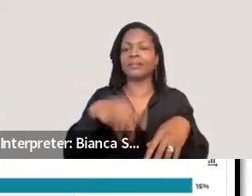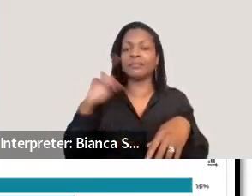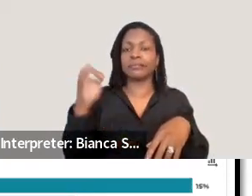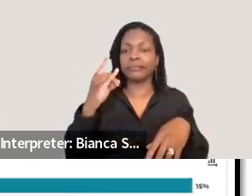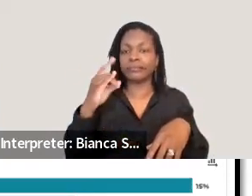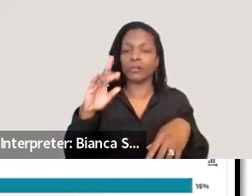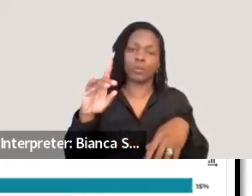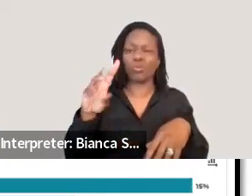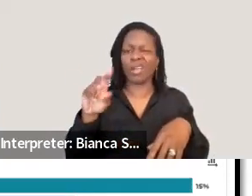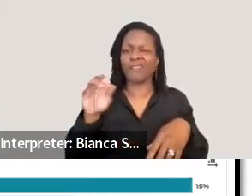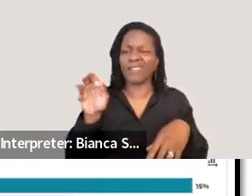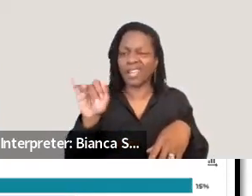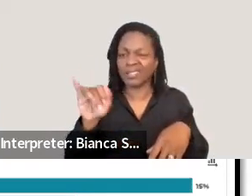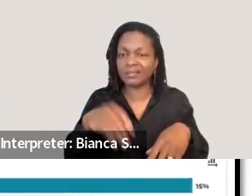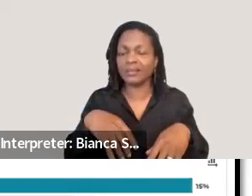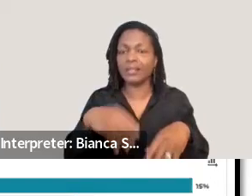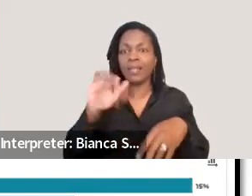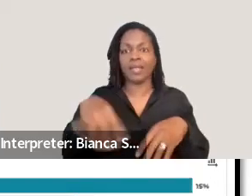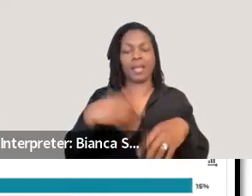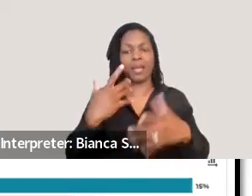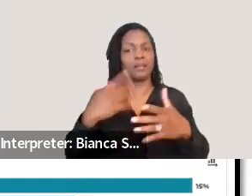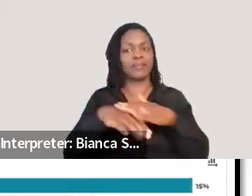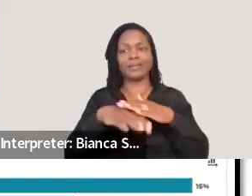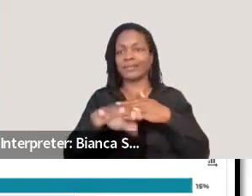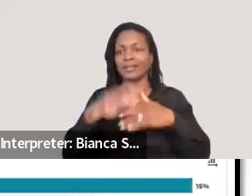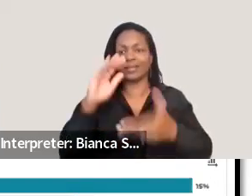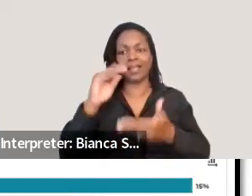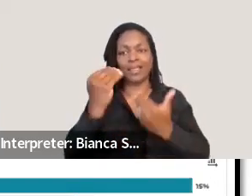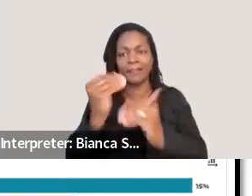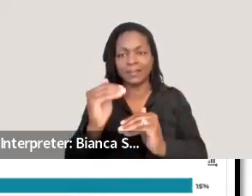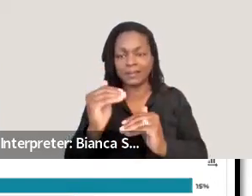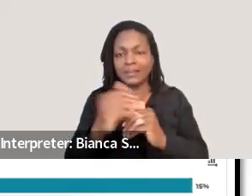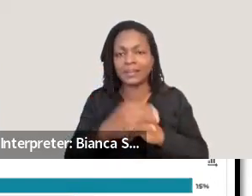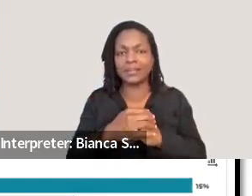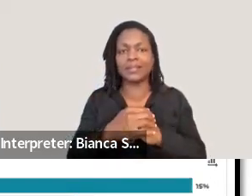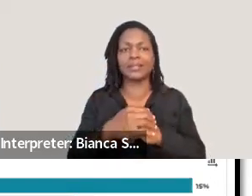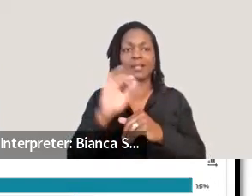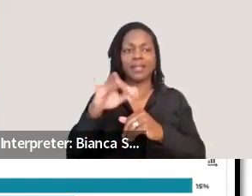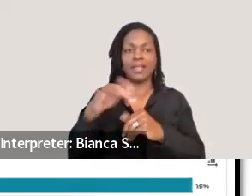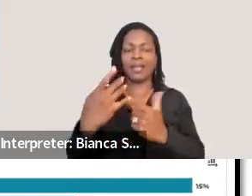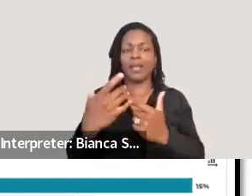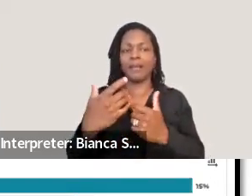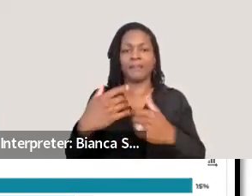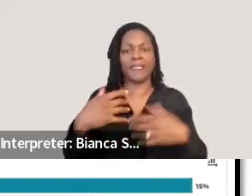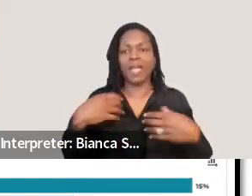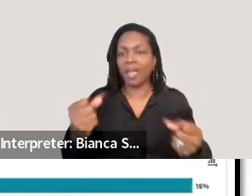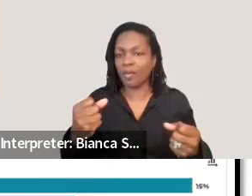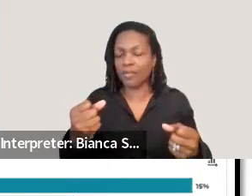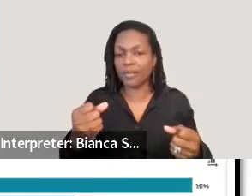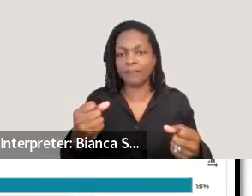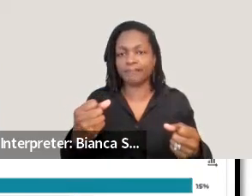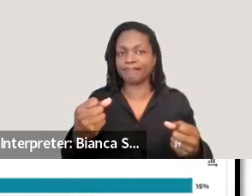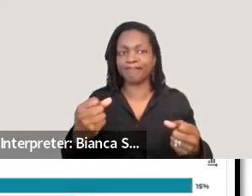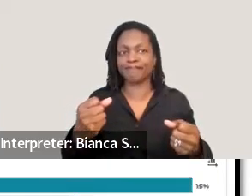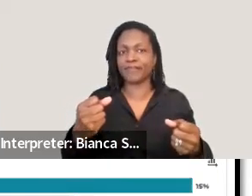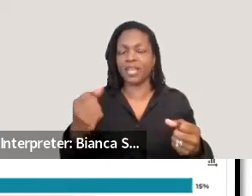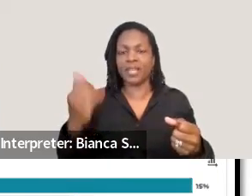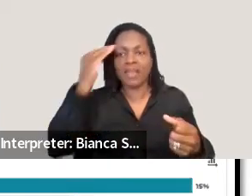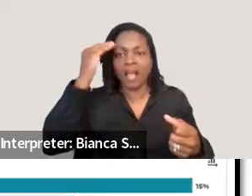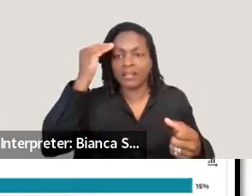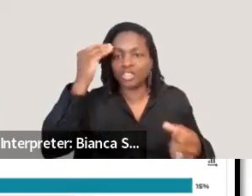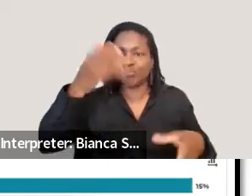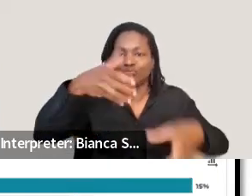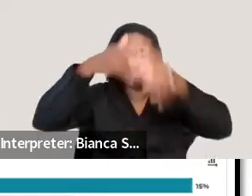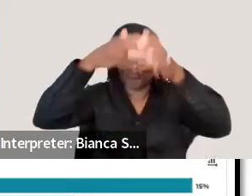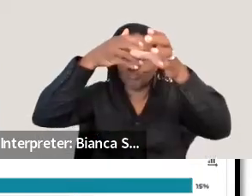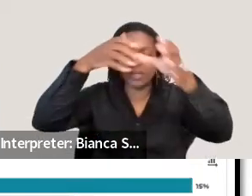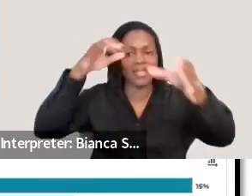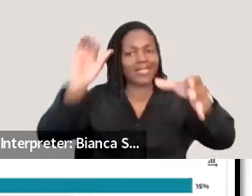Education, access to employment. Just, health literacy, information, right? So the more broadband or internet access.